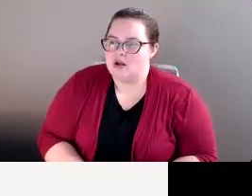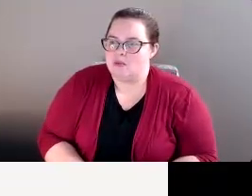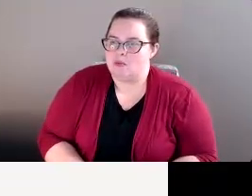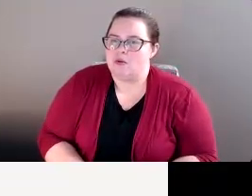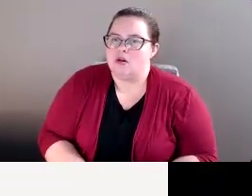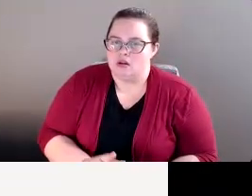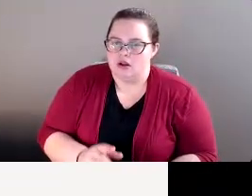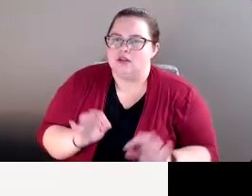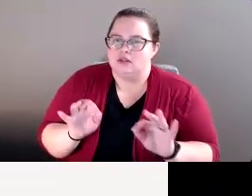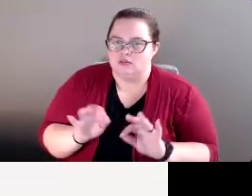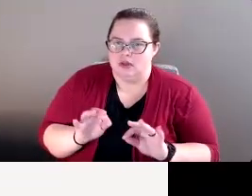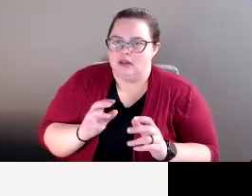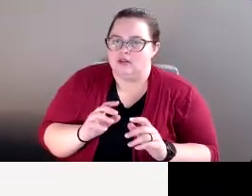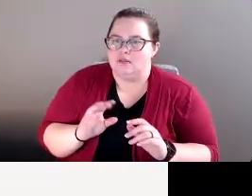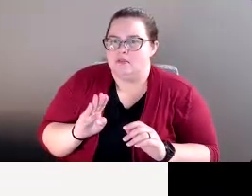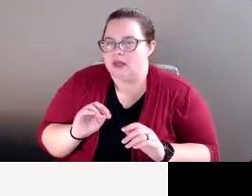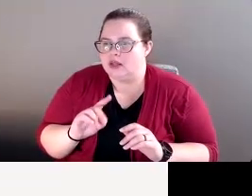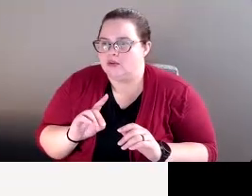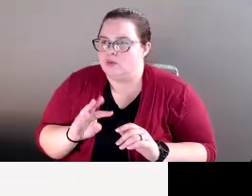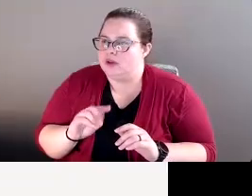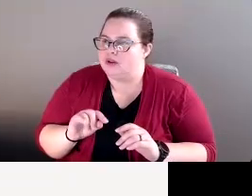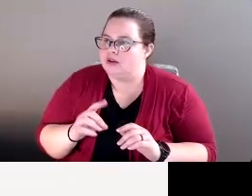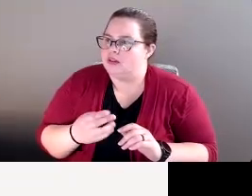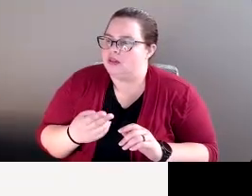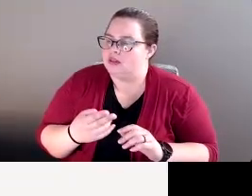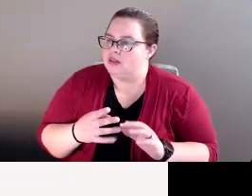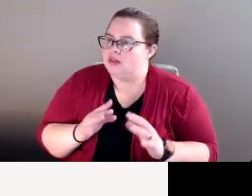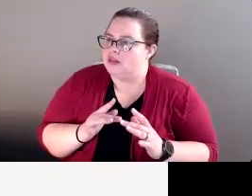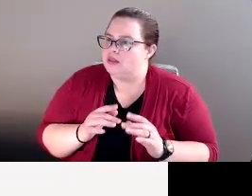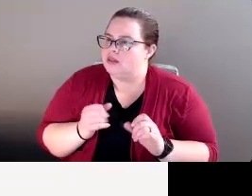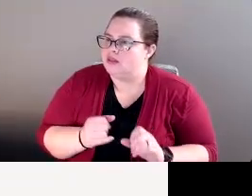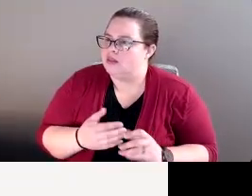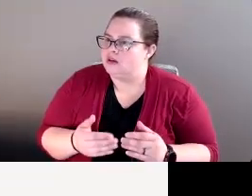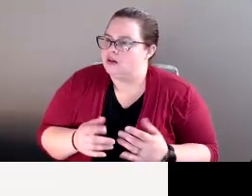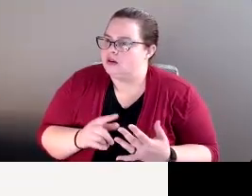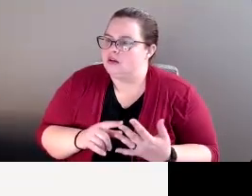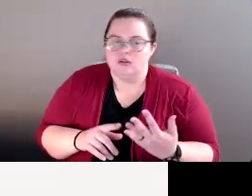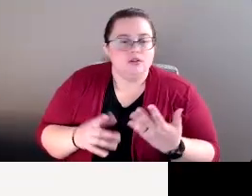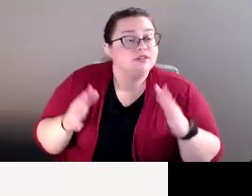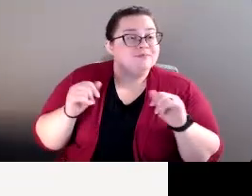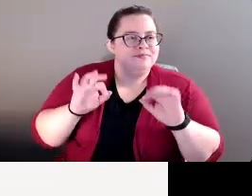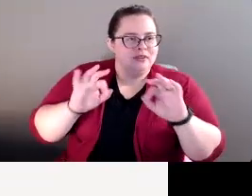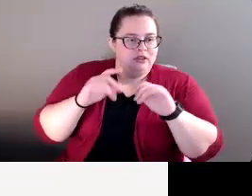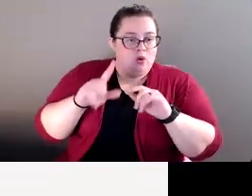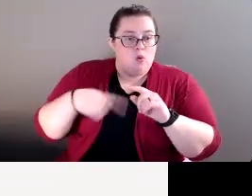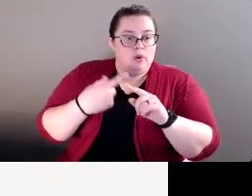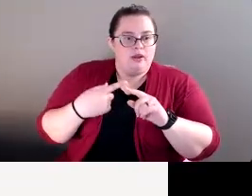the bandwidth and everything like that already. And so again, when we're embedding any Canvas Studio videos